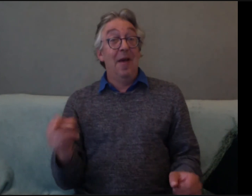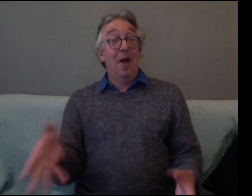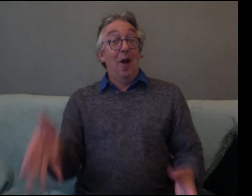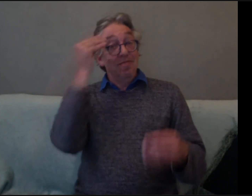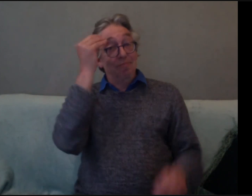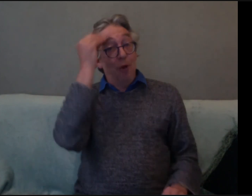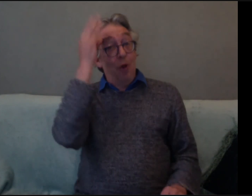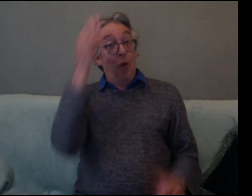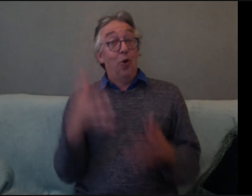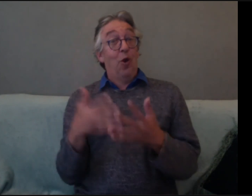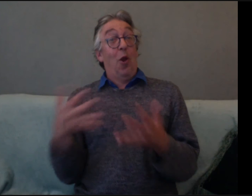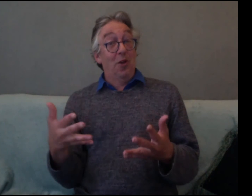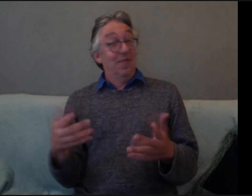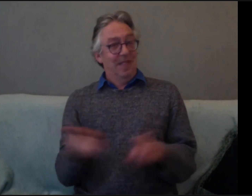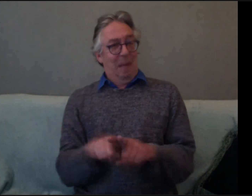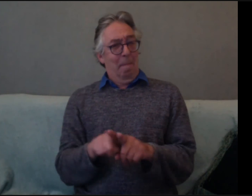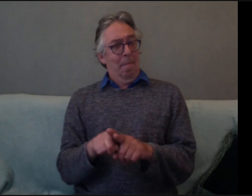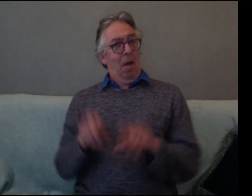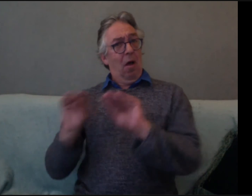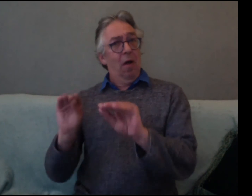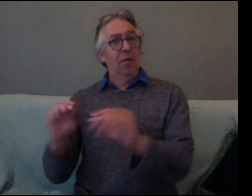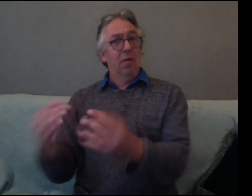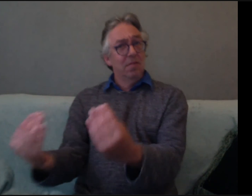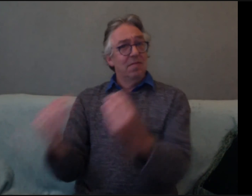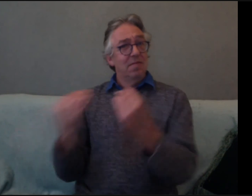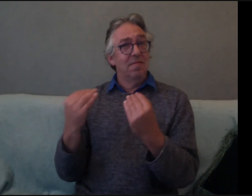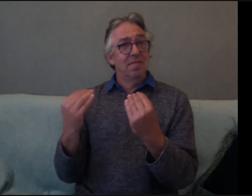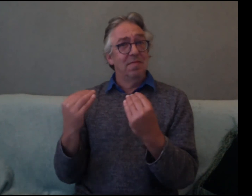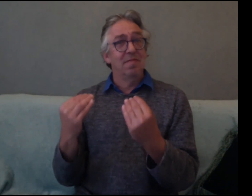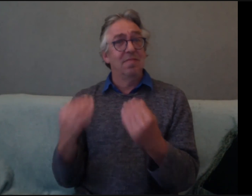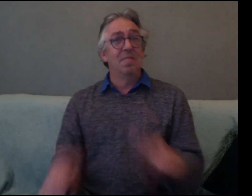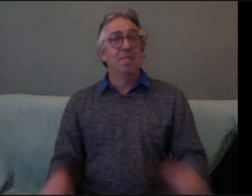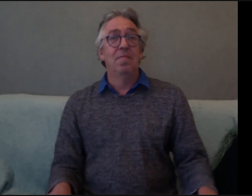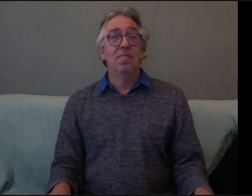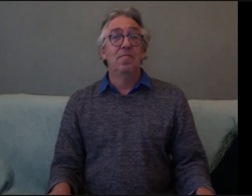But it'd be great if we could also go.